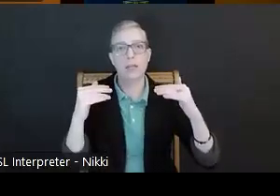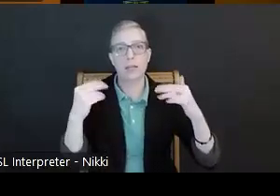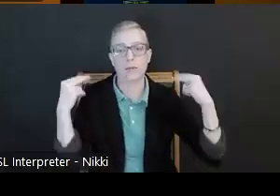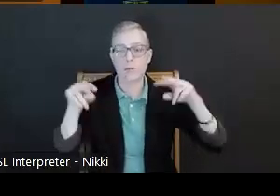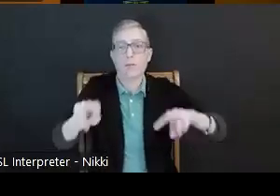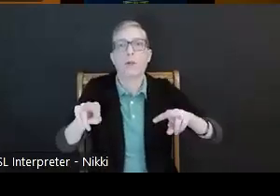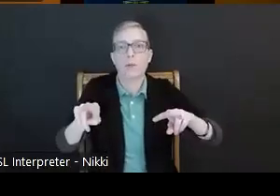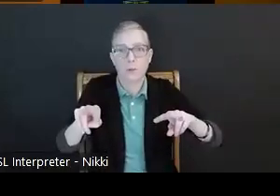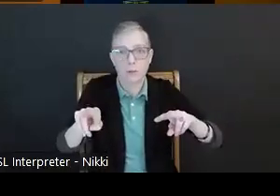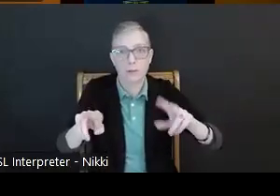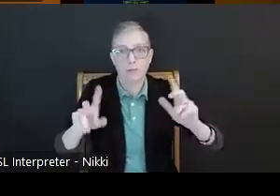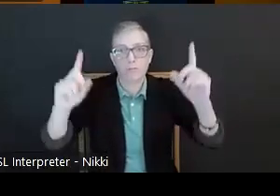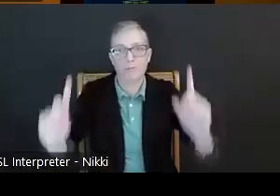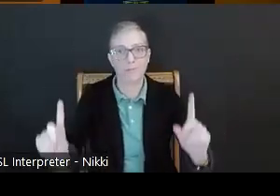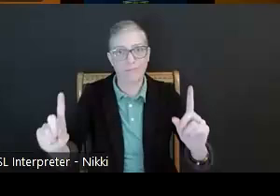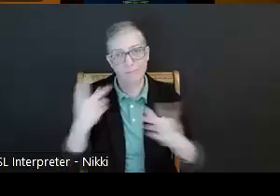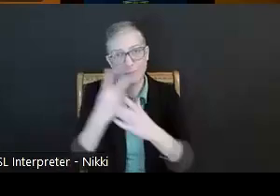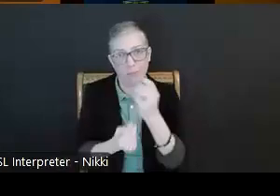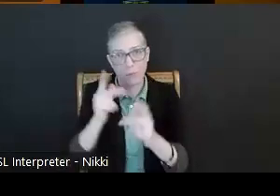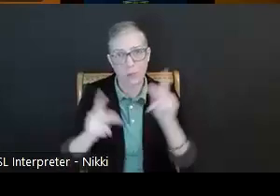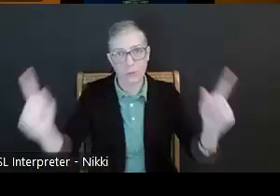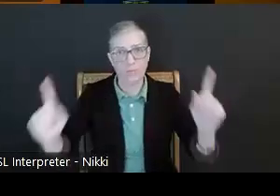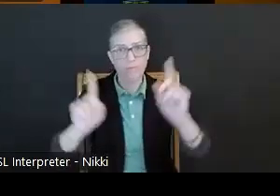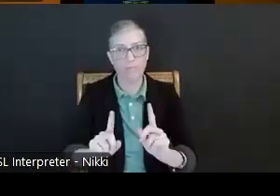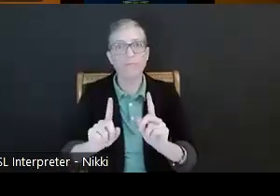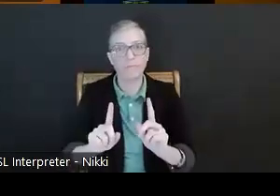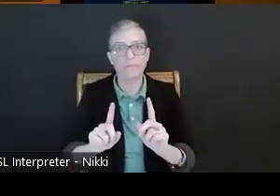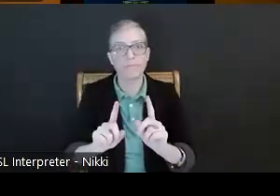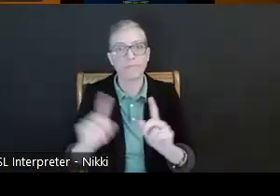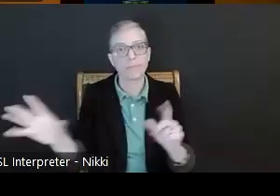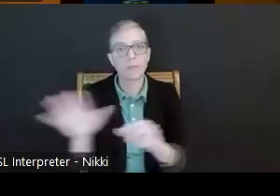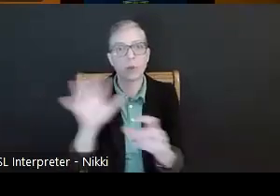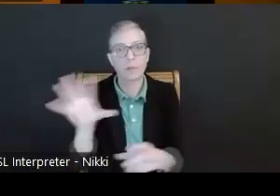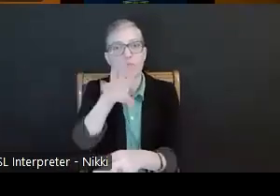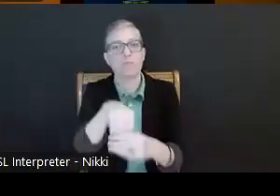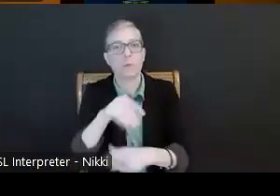the caregiver is a full part of the process so um the patient and the caregiver were each prompted